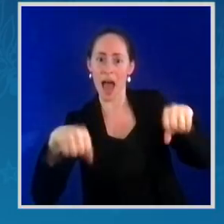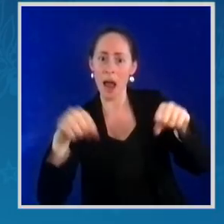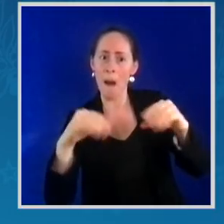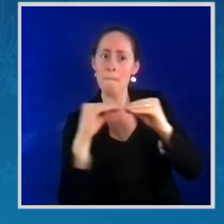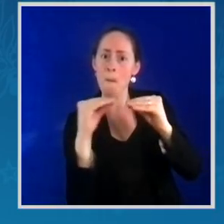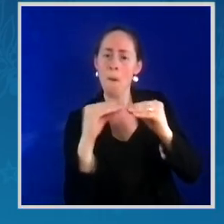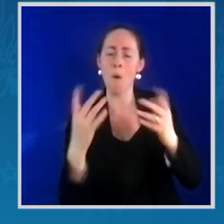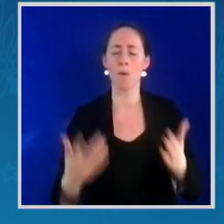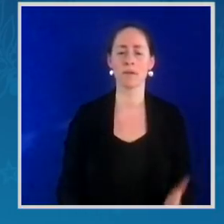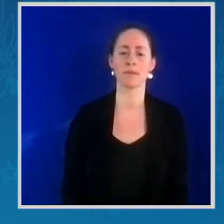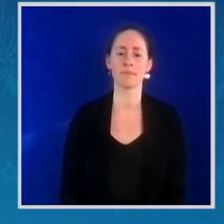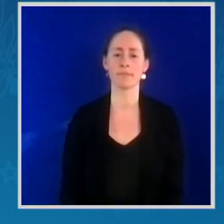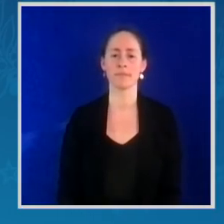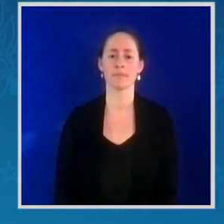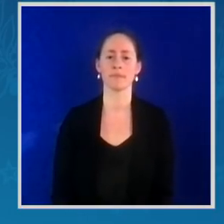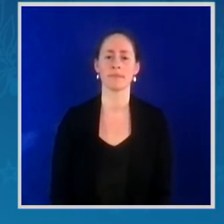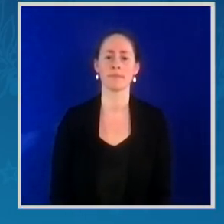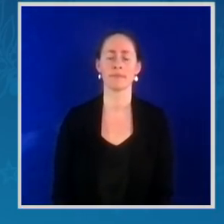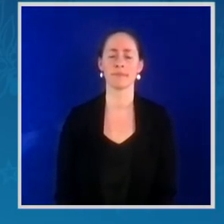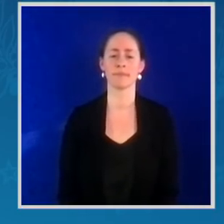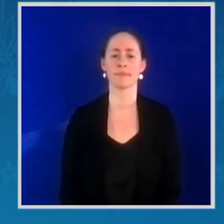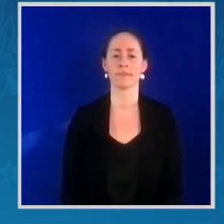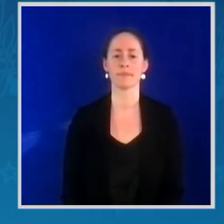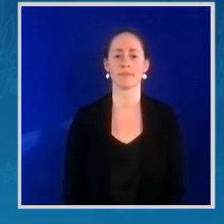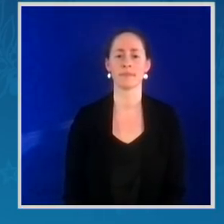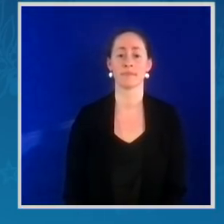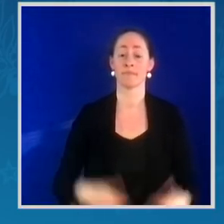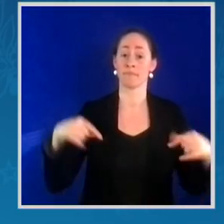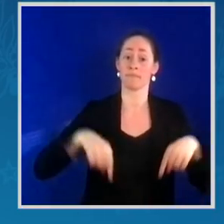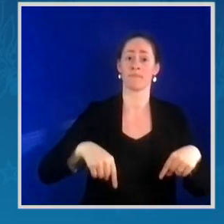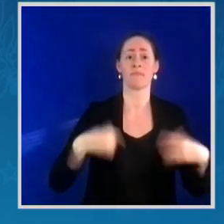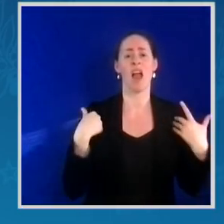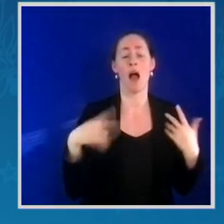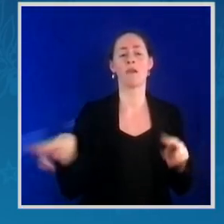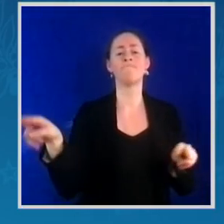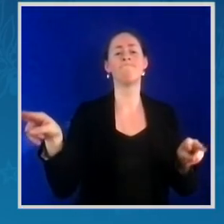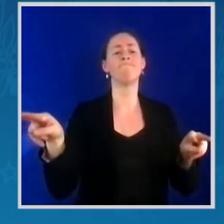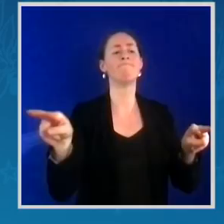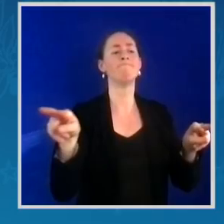and this trip is something I already knew but has been reinforced, which we all understand,